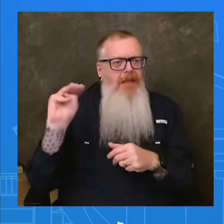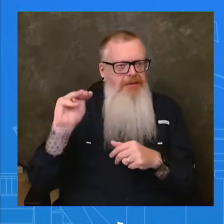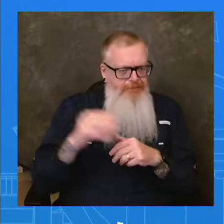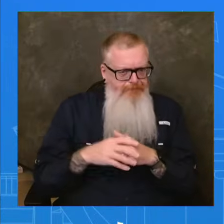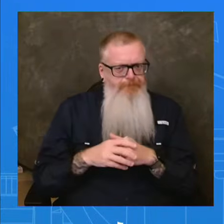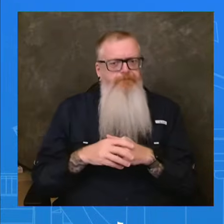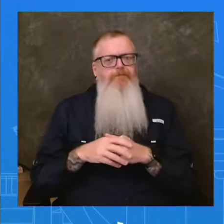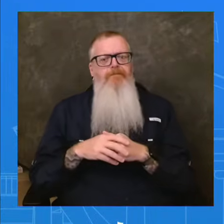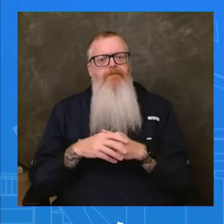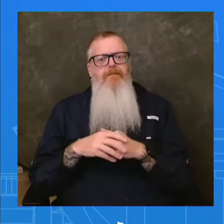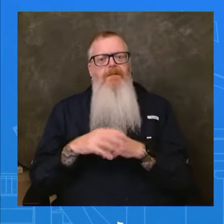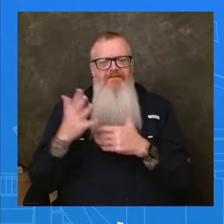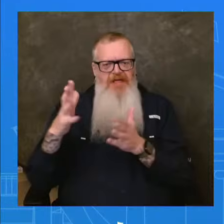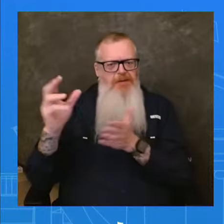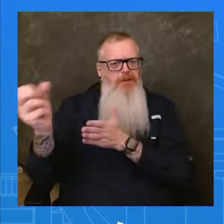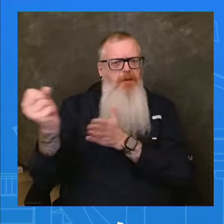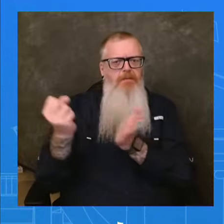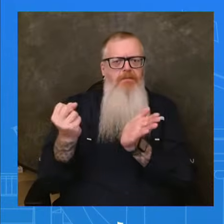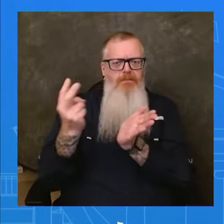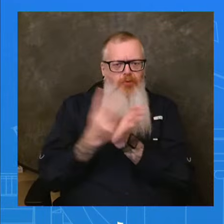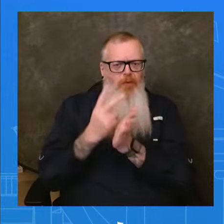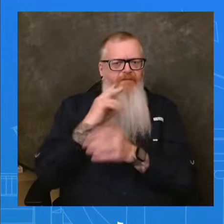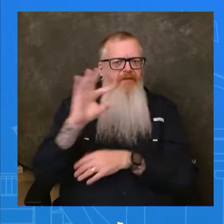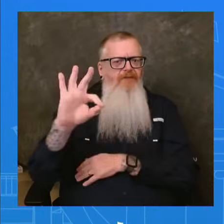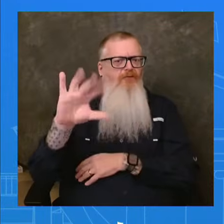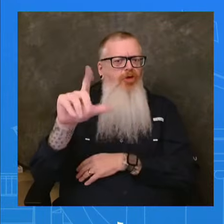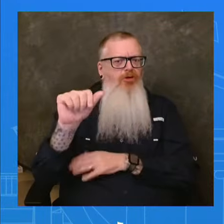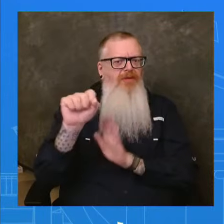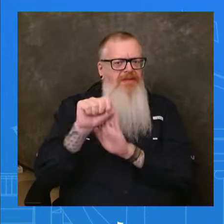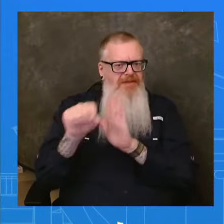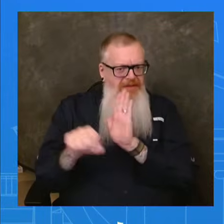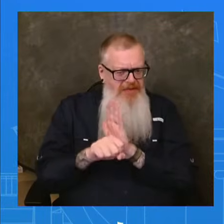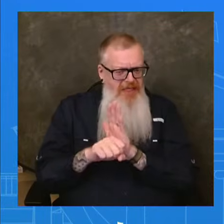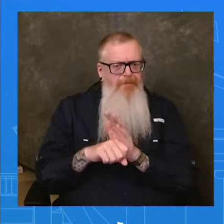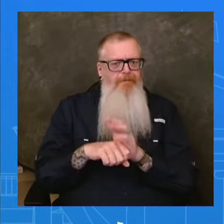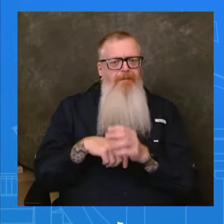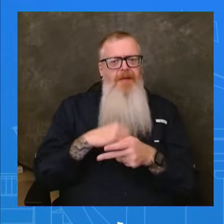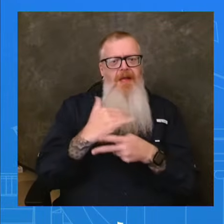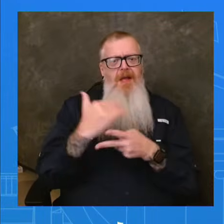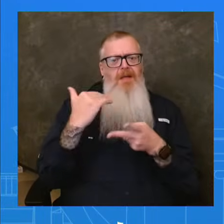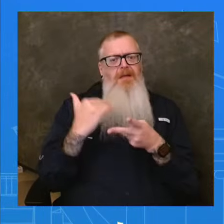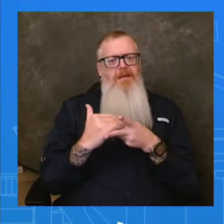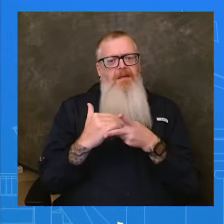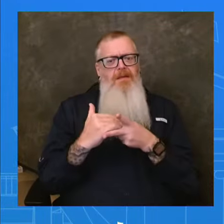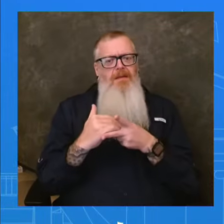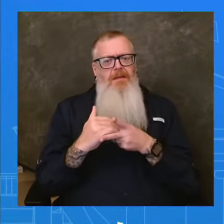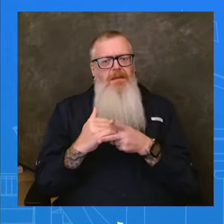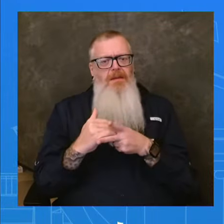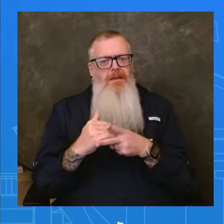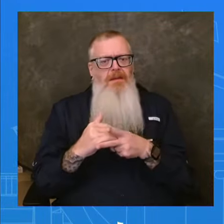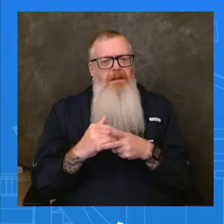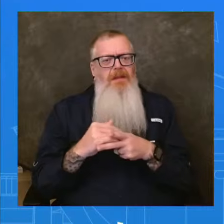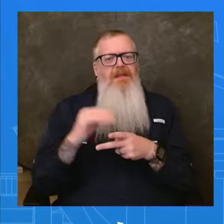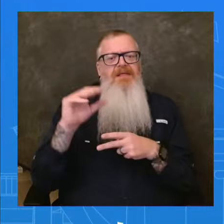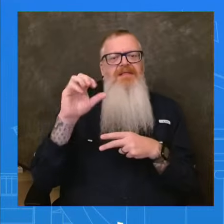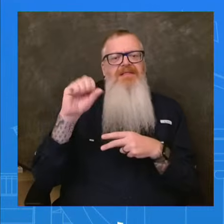Seminole Tribe of Florida's request for an emergency declaration pre-Milton landfall.